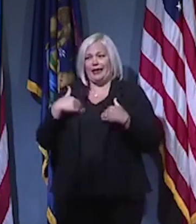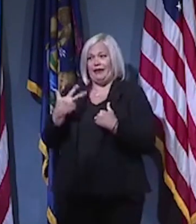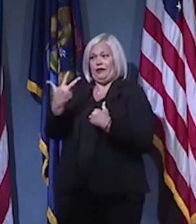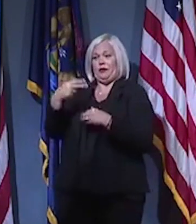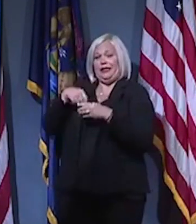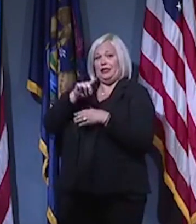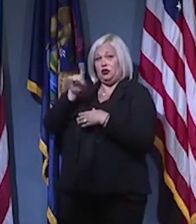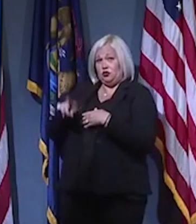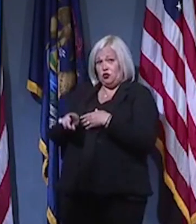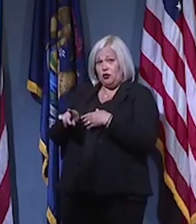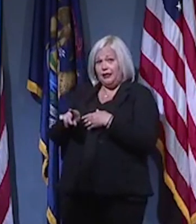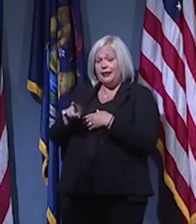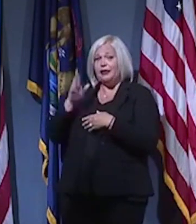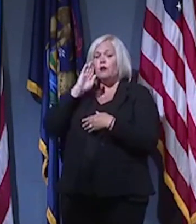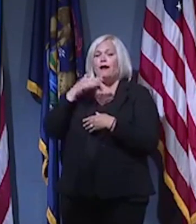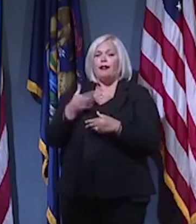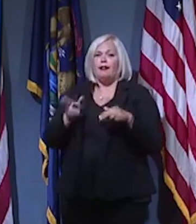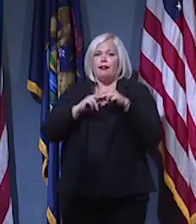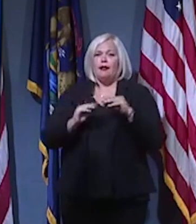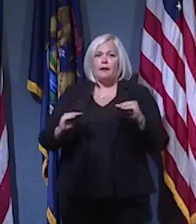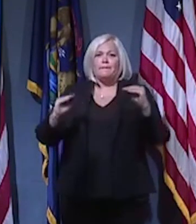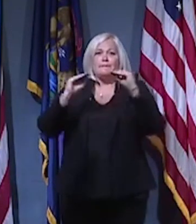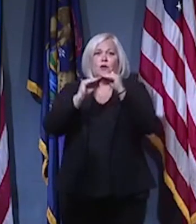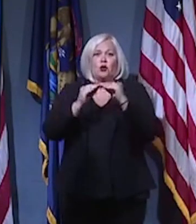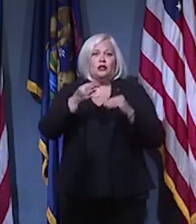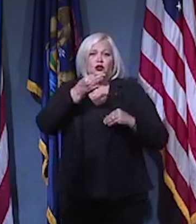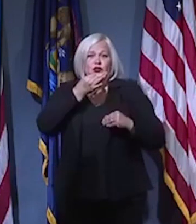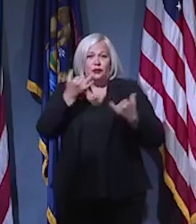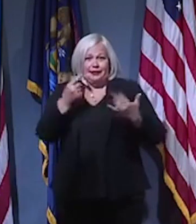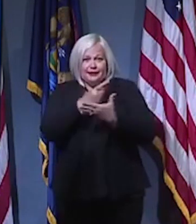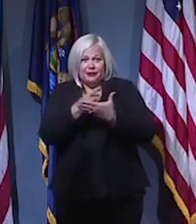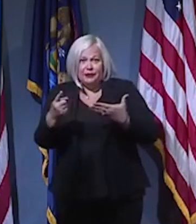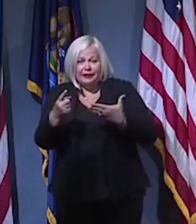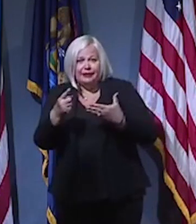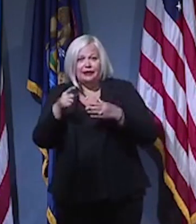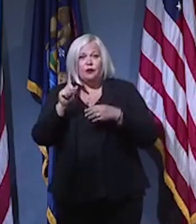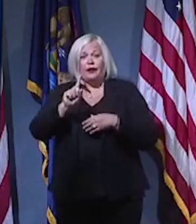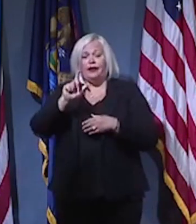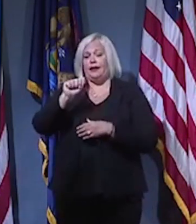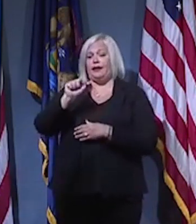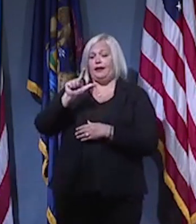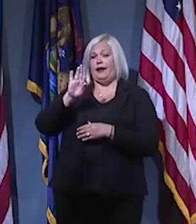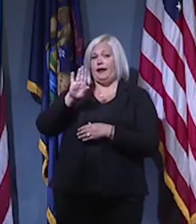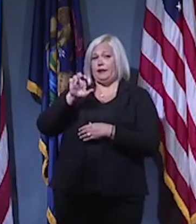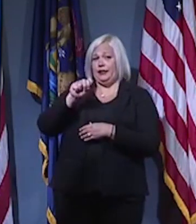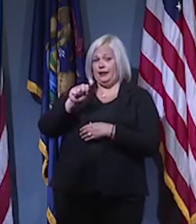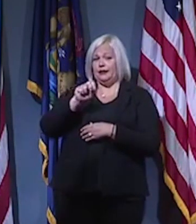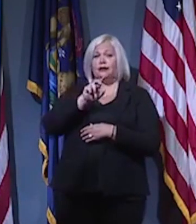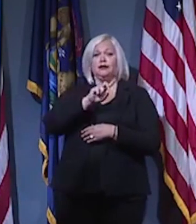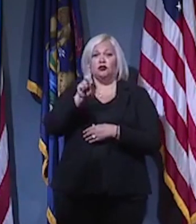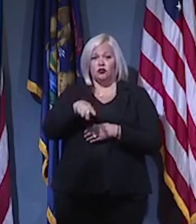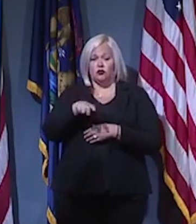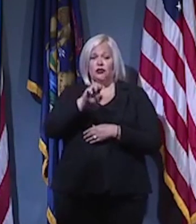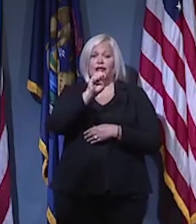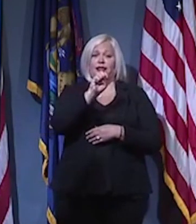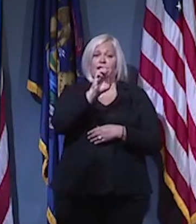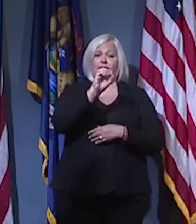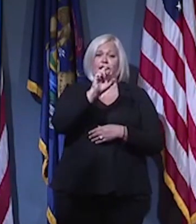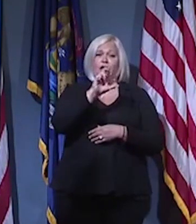FINANCING THREE NEIGHBORHOOD TESTING SITES GOING UP IN THE STATE. THREE SITES HAVE STARTED TESTING IN DETROIT WITH